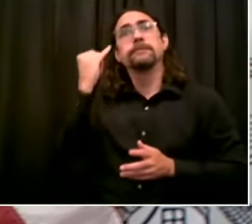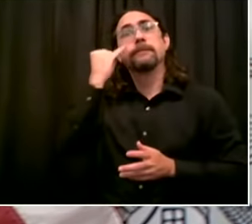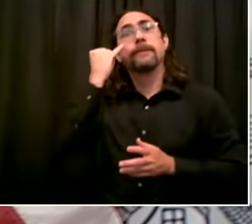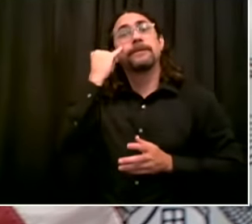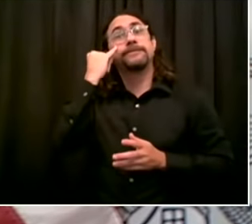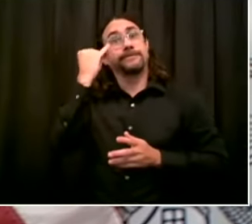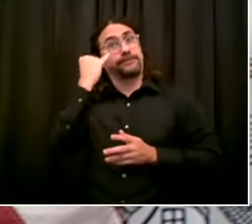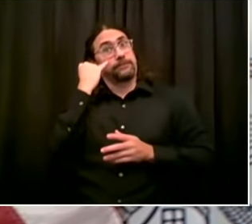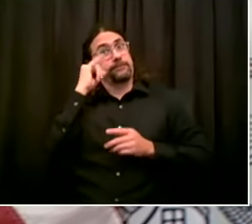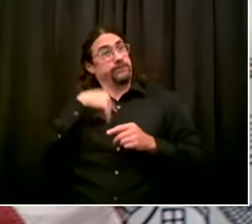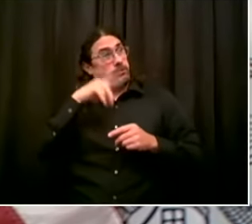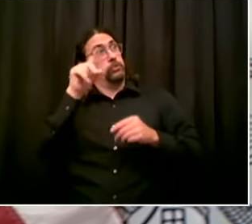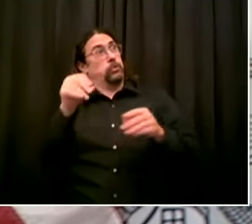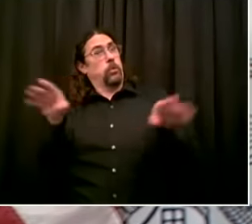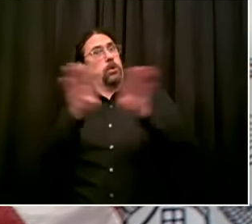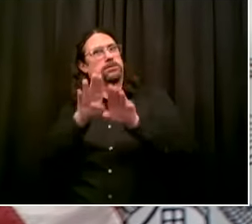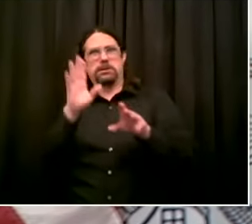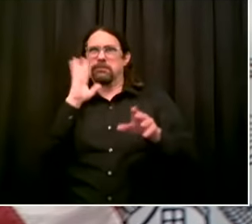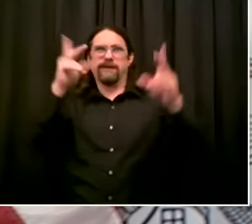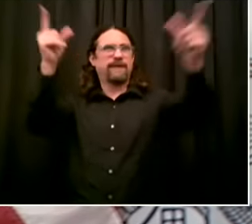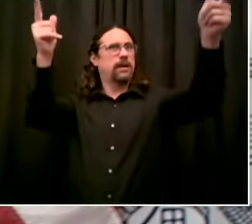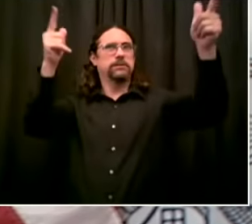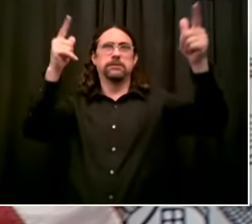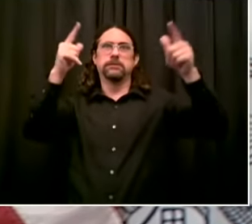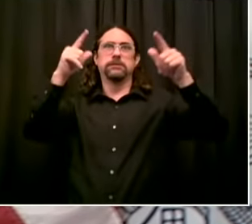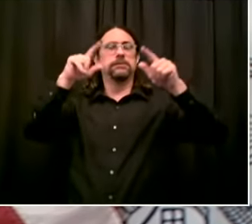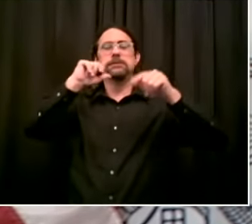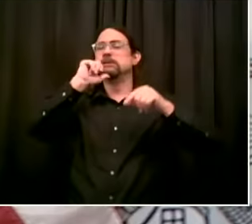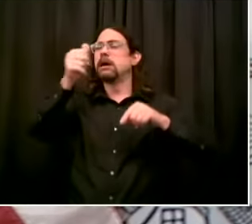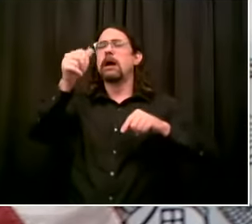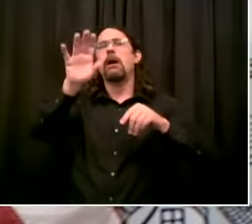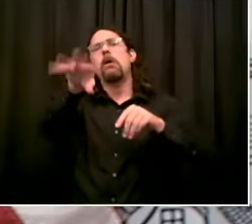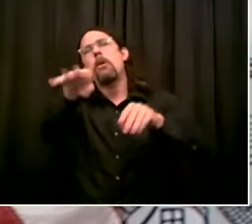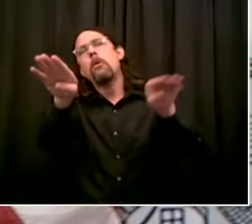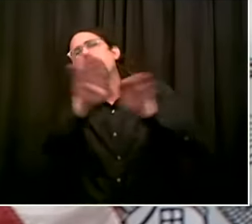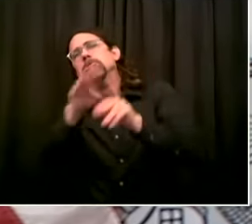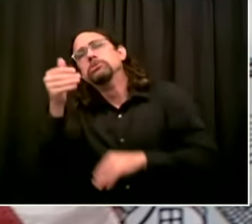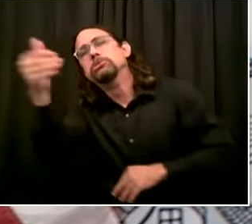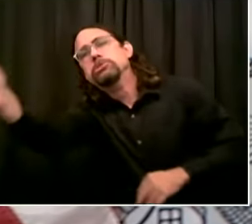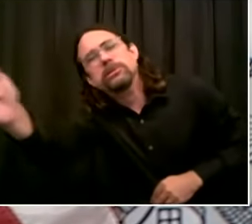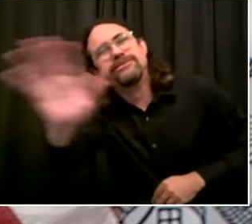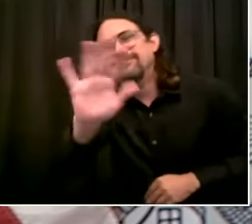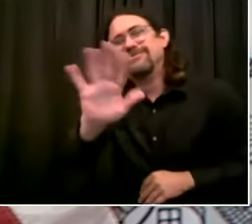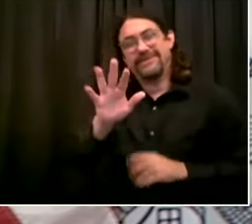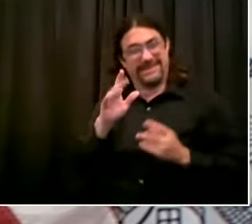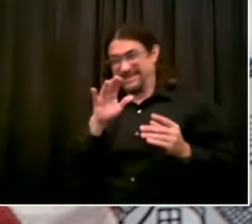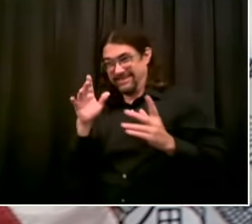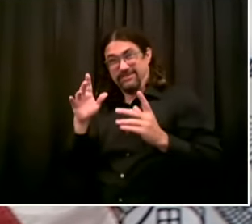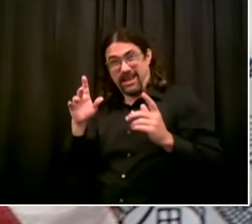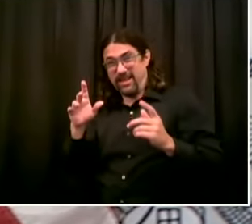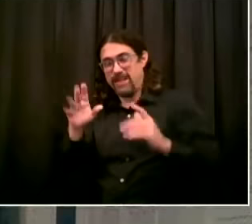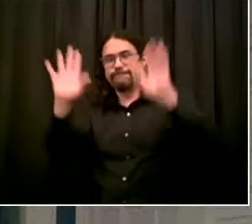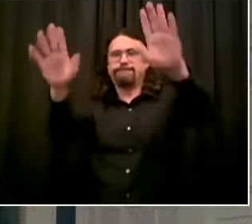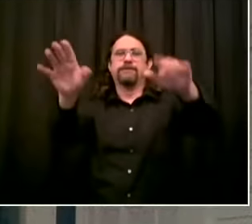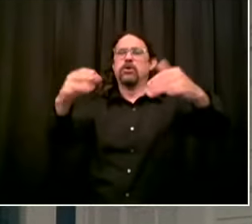COMMUNITIES. IN TERMS OF THE SITUATION WE TALKED ABOUT IN THE GUIDANCE ELRATED TO THE